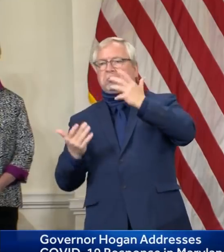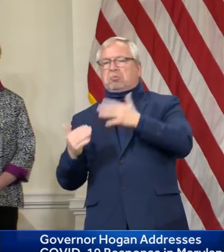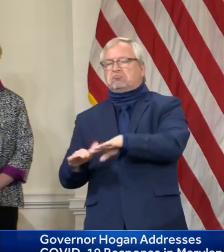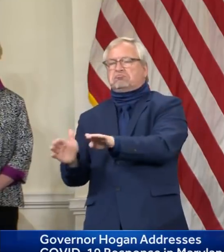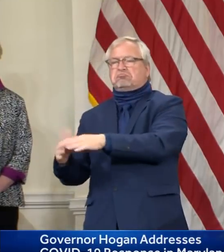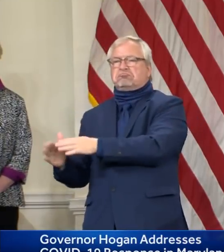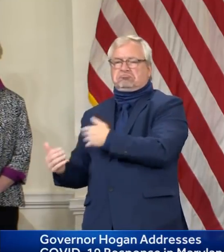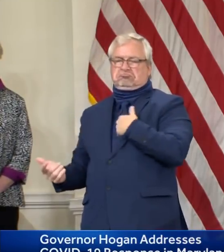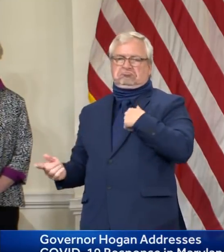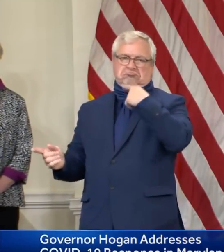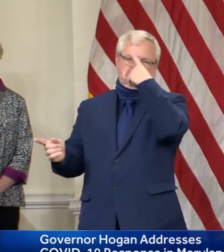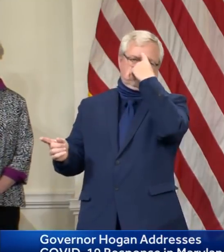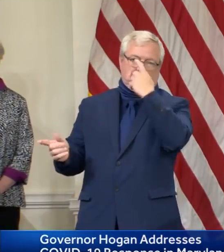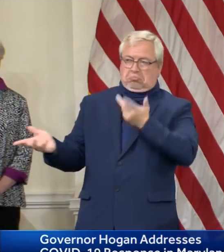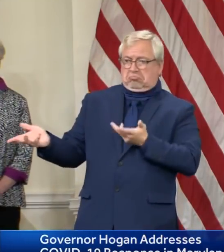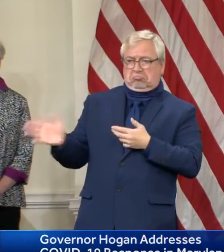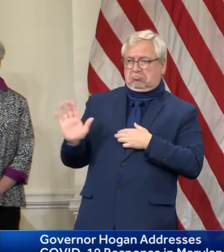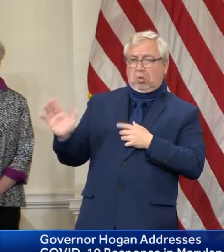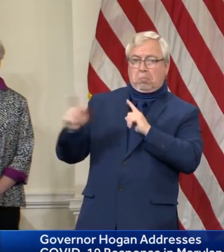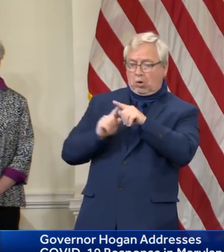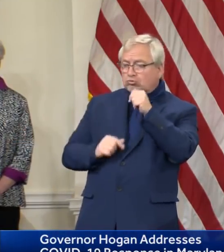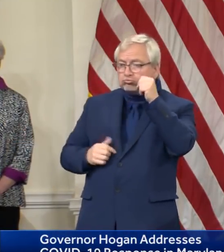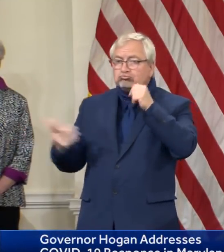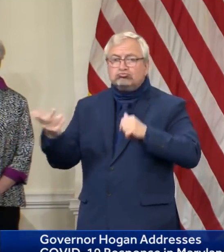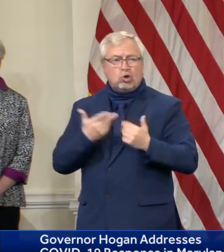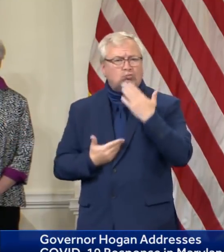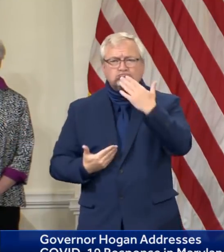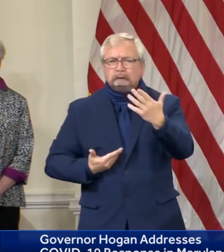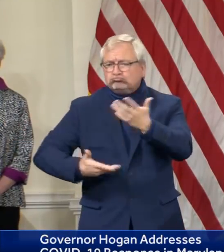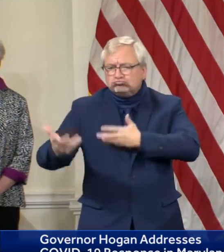PEOPLE ARE MAKING INDEPENDENT DECISIONS.